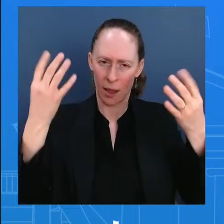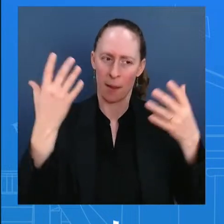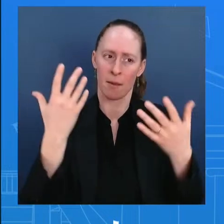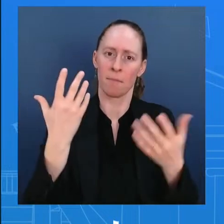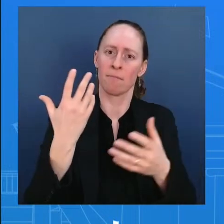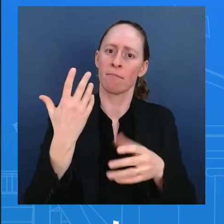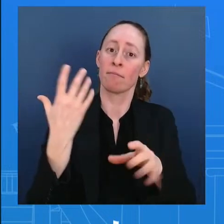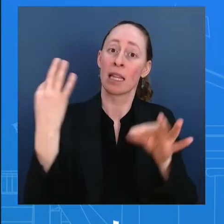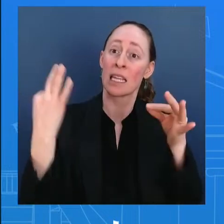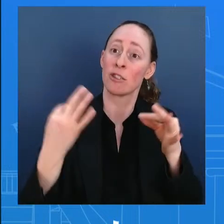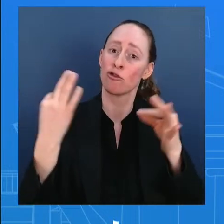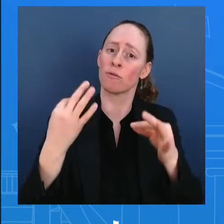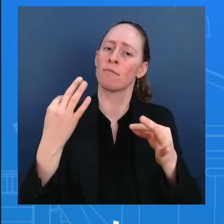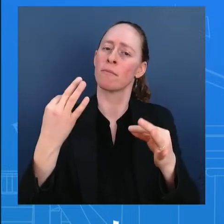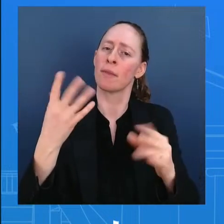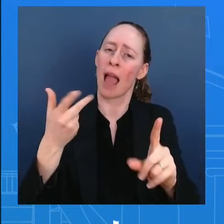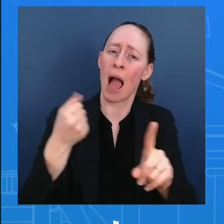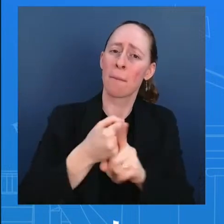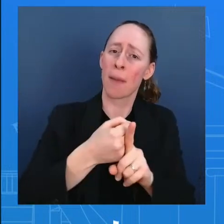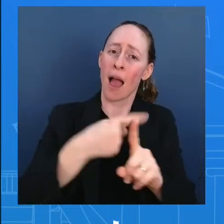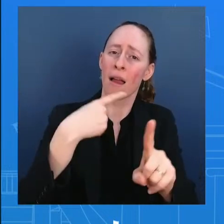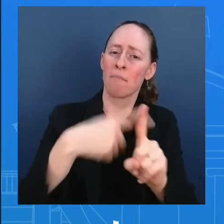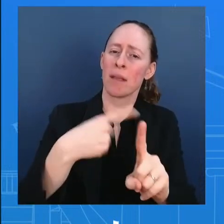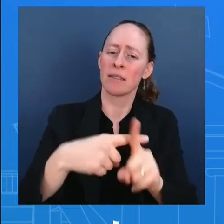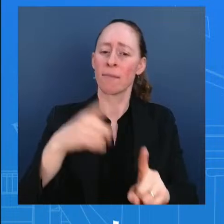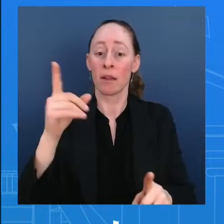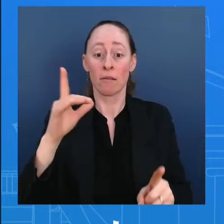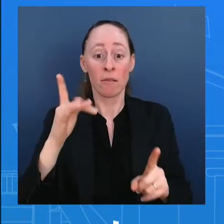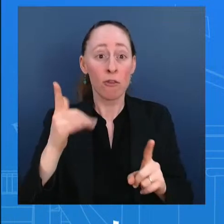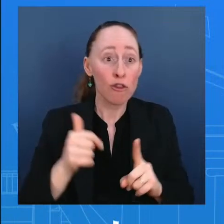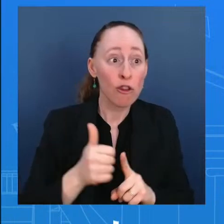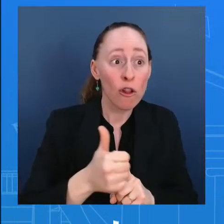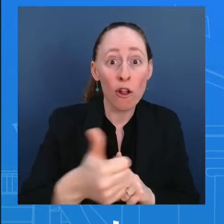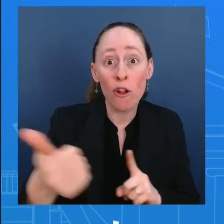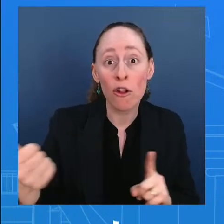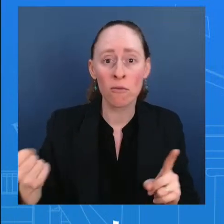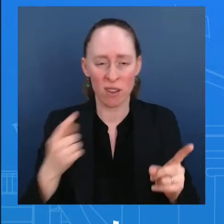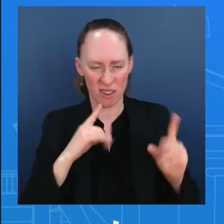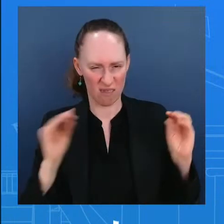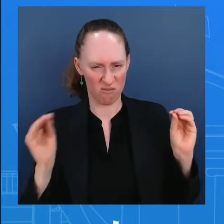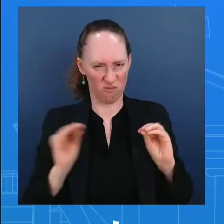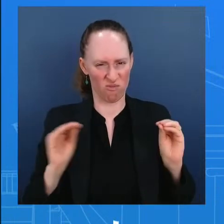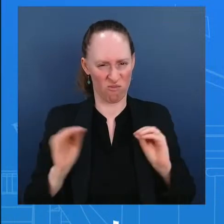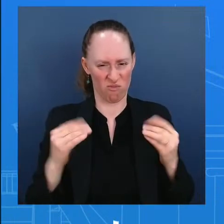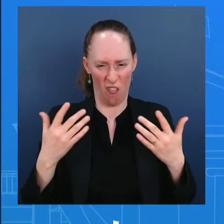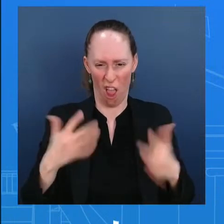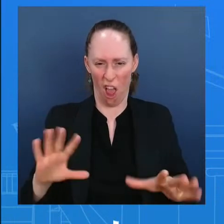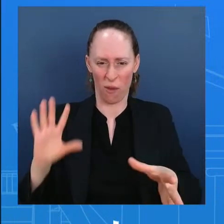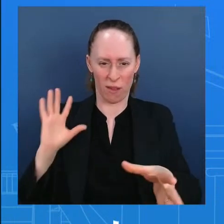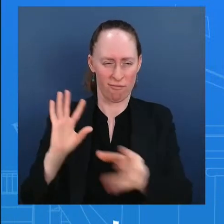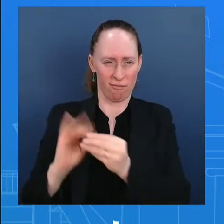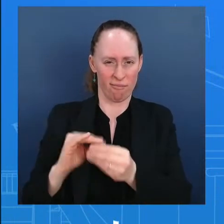I think that is -- if you look at what the president has done in the last four years, this is all consistent to what he believes and he believes --